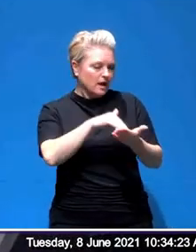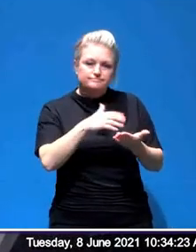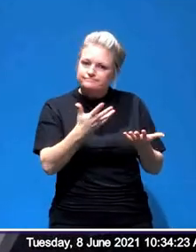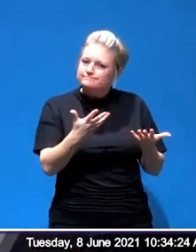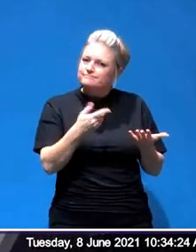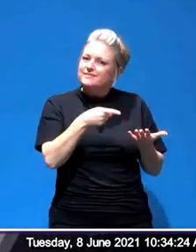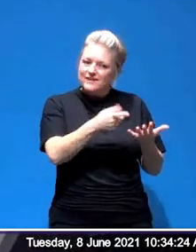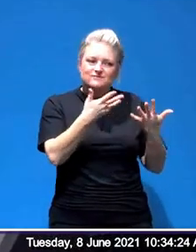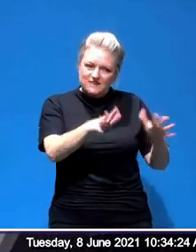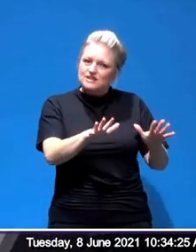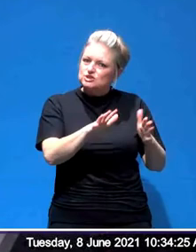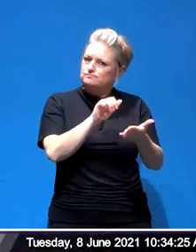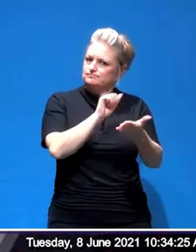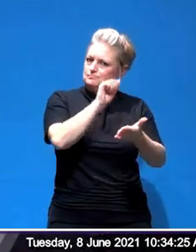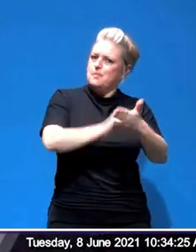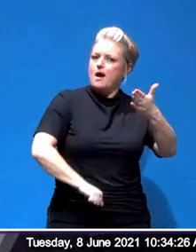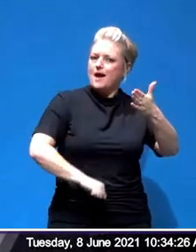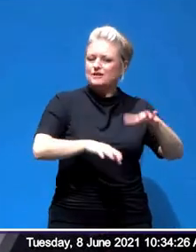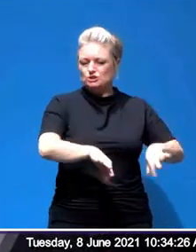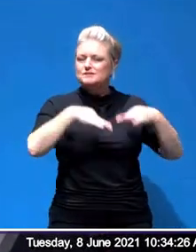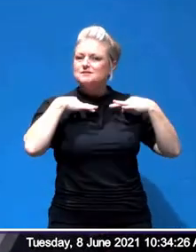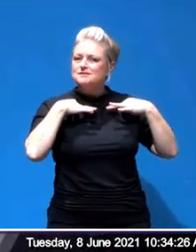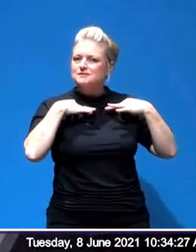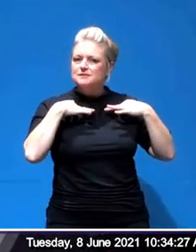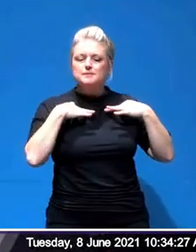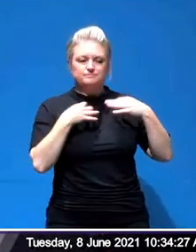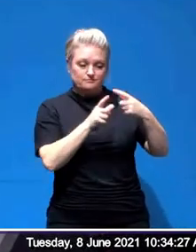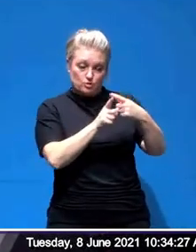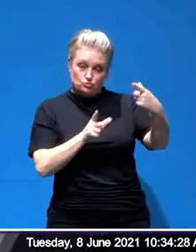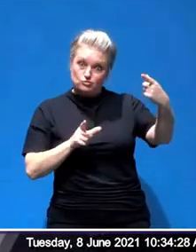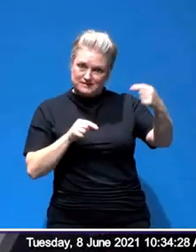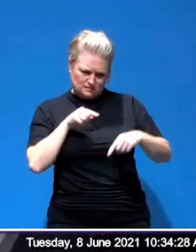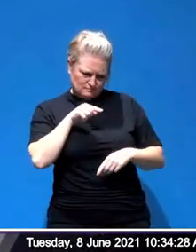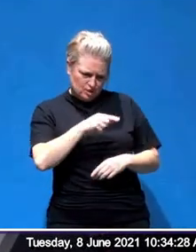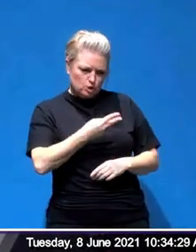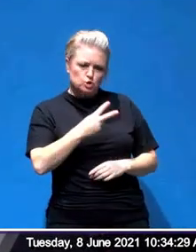I viewed the receipt, which showed that the purchase, valued at around $270,